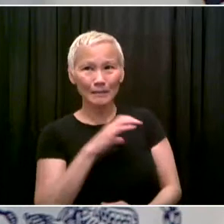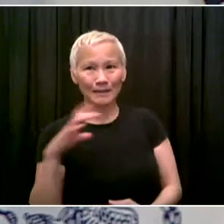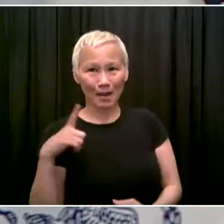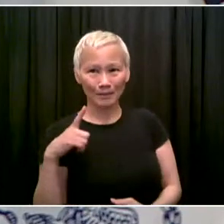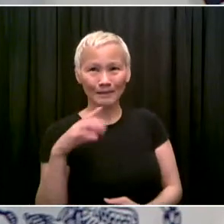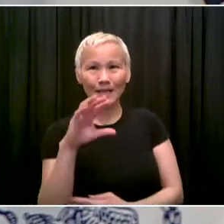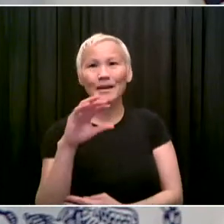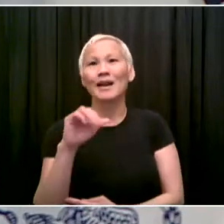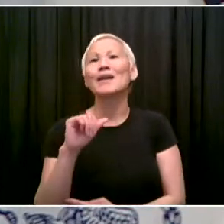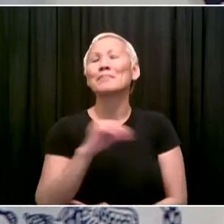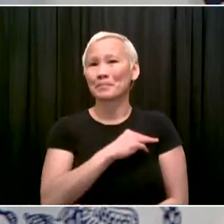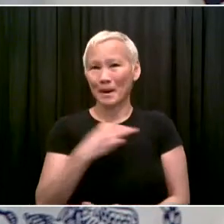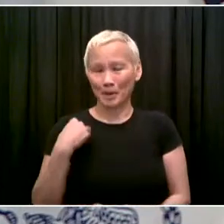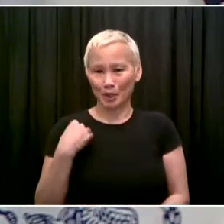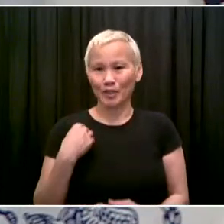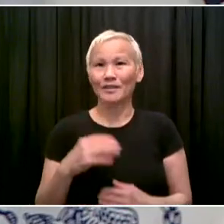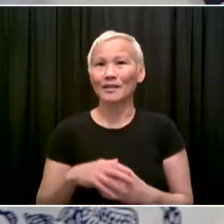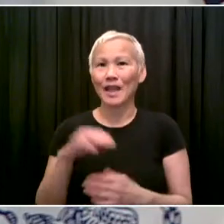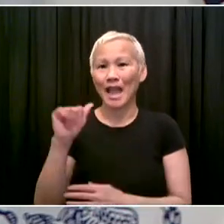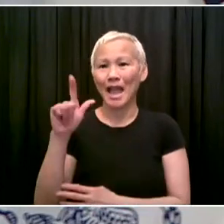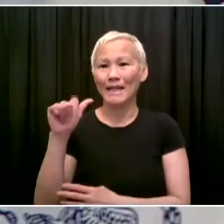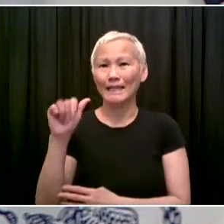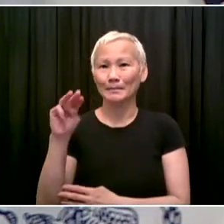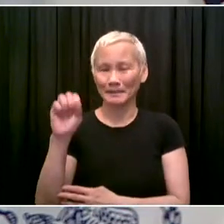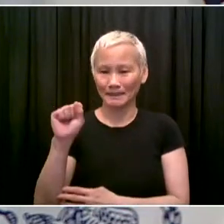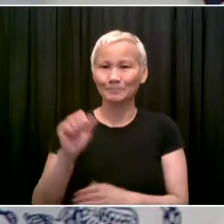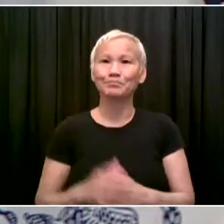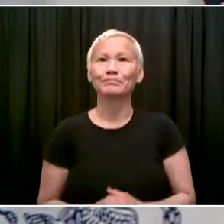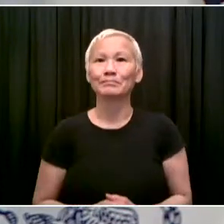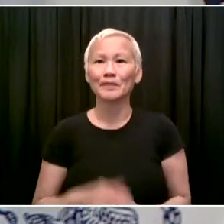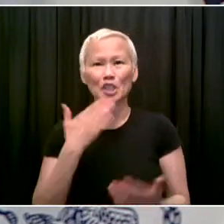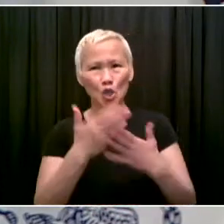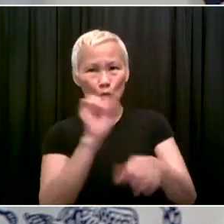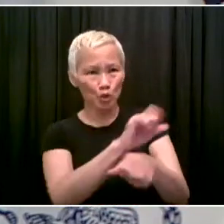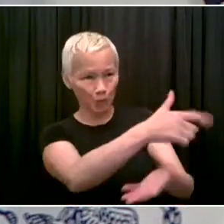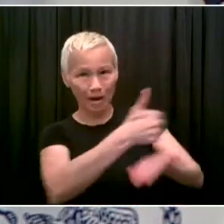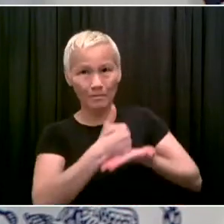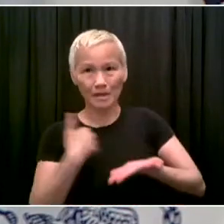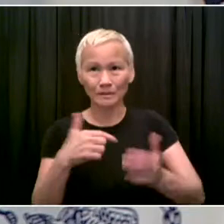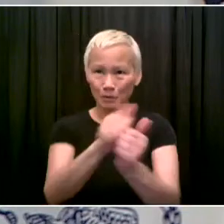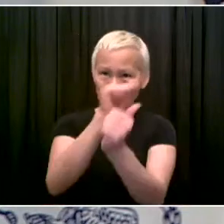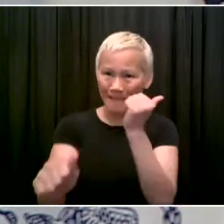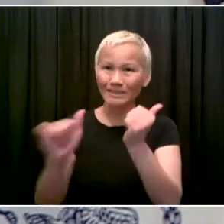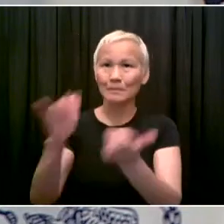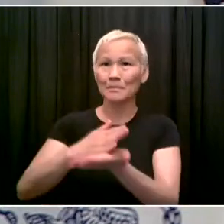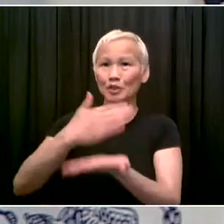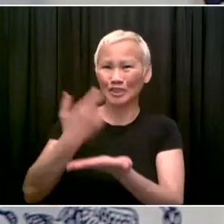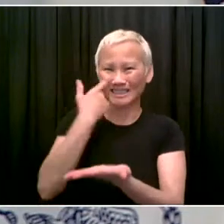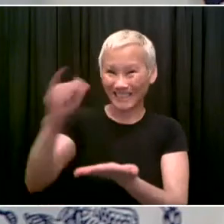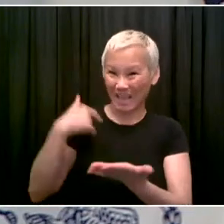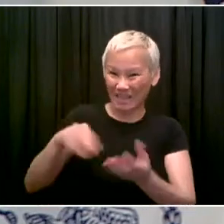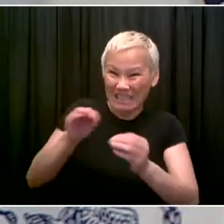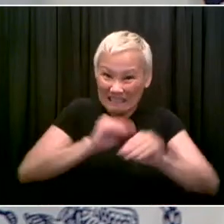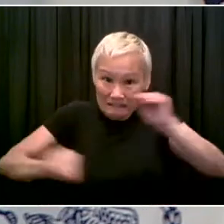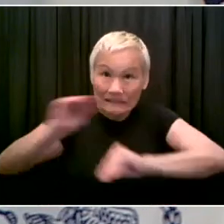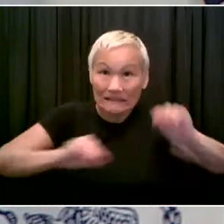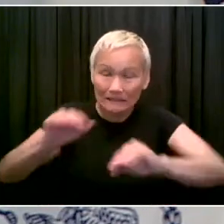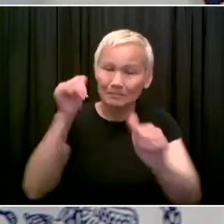IN NEW YORK.